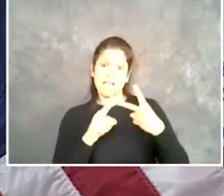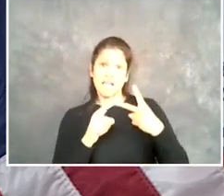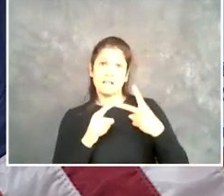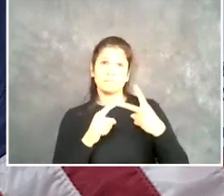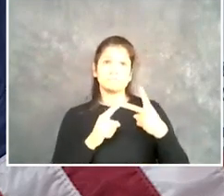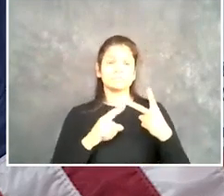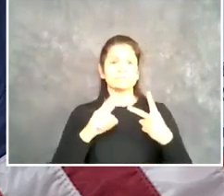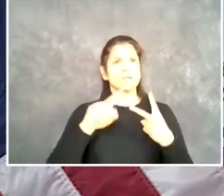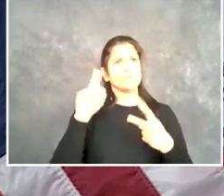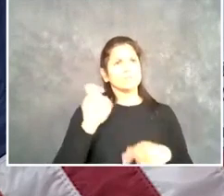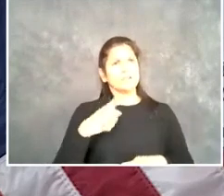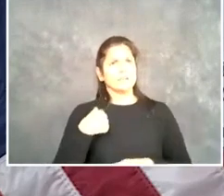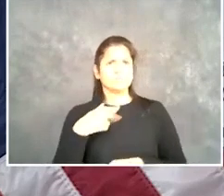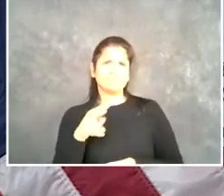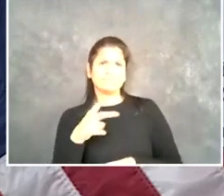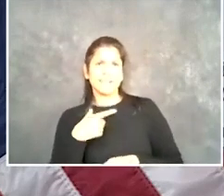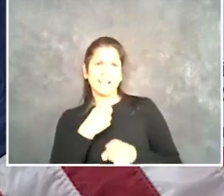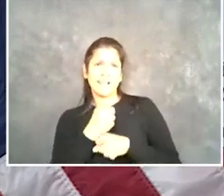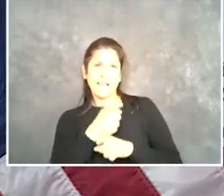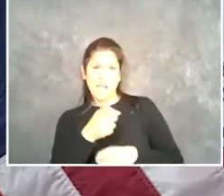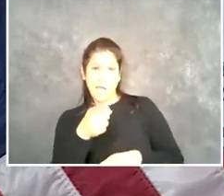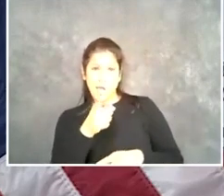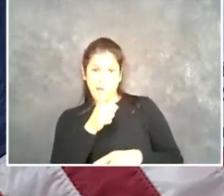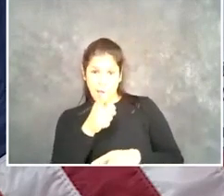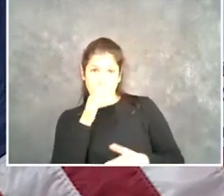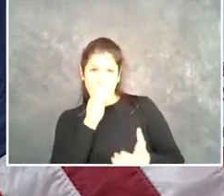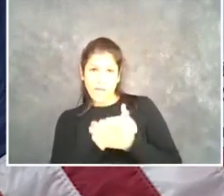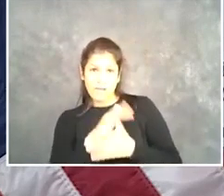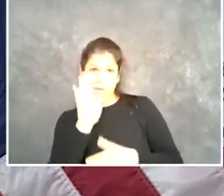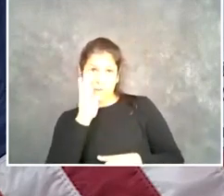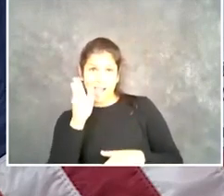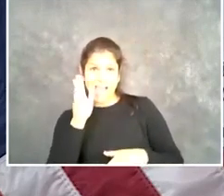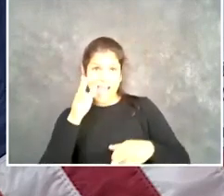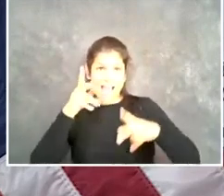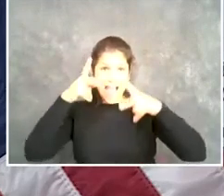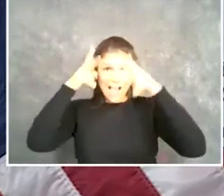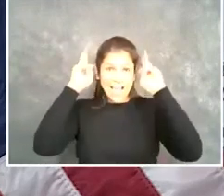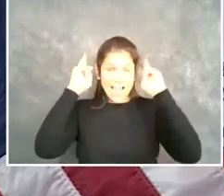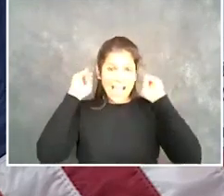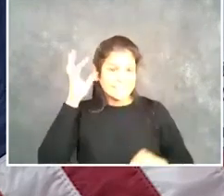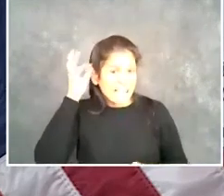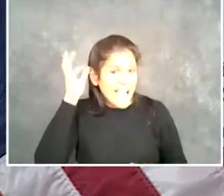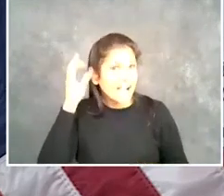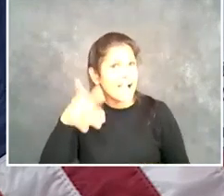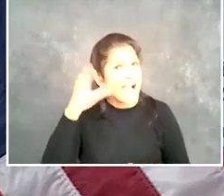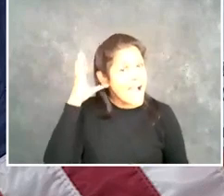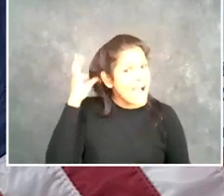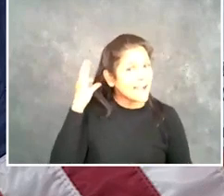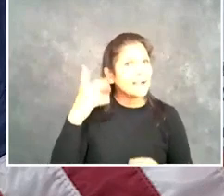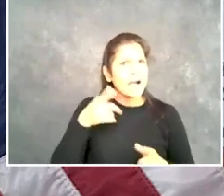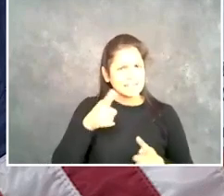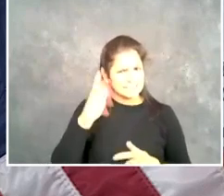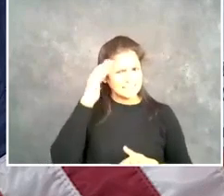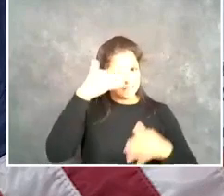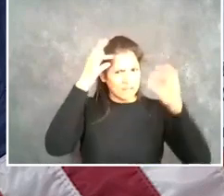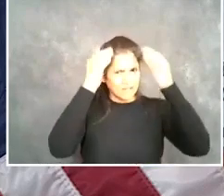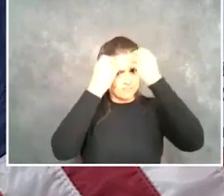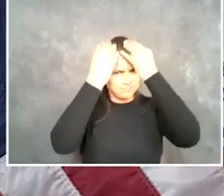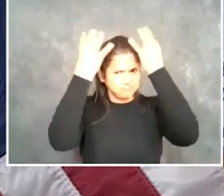YES, THIS HAS BEEN A TOPIC AT